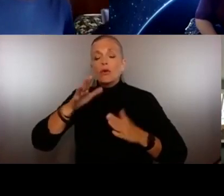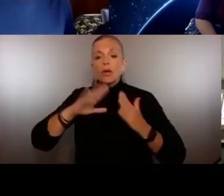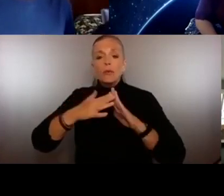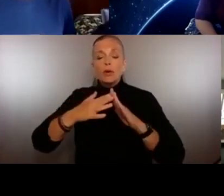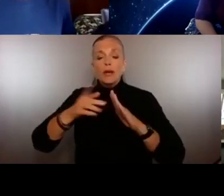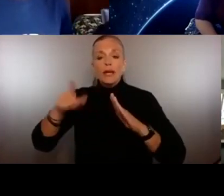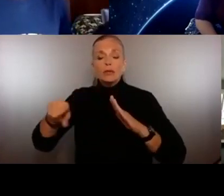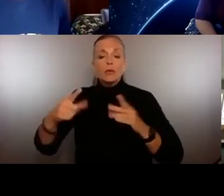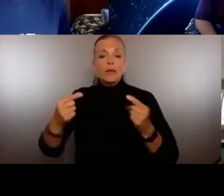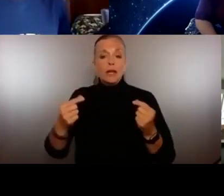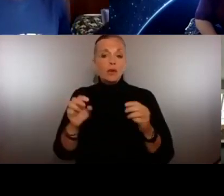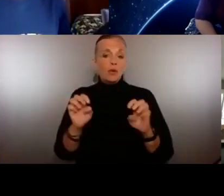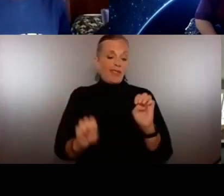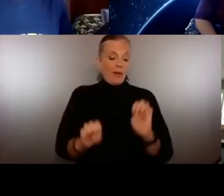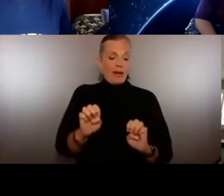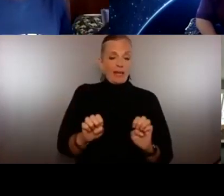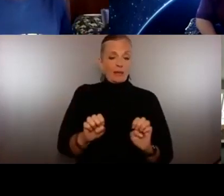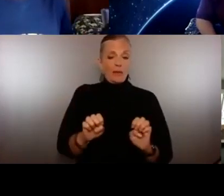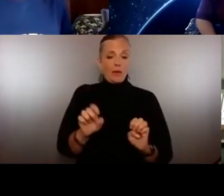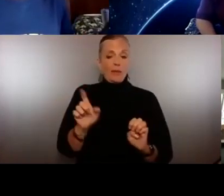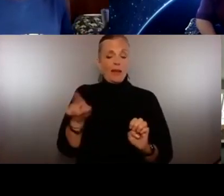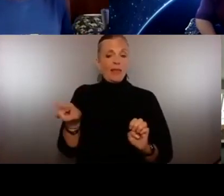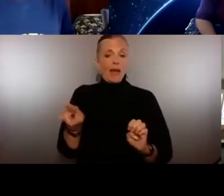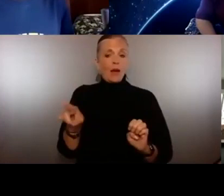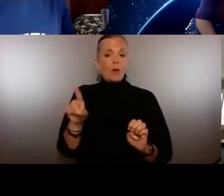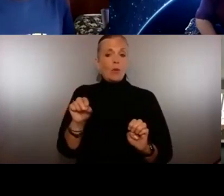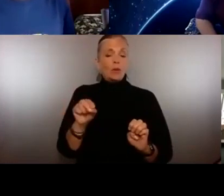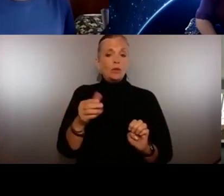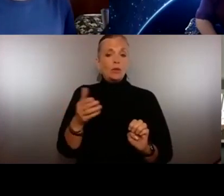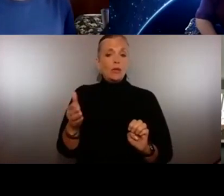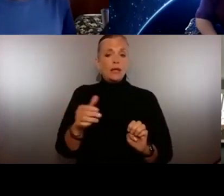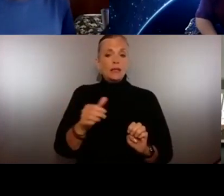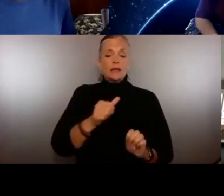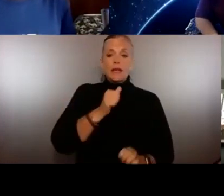things that non-disabled kids do.